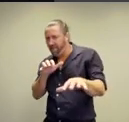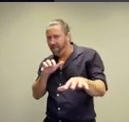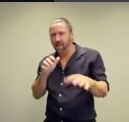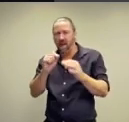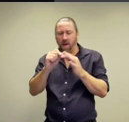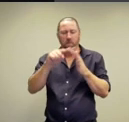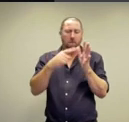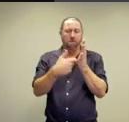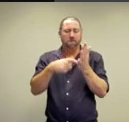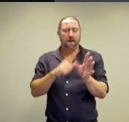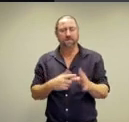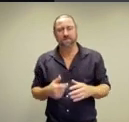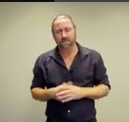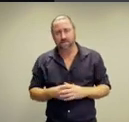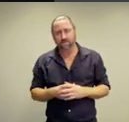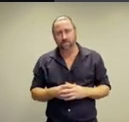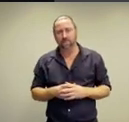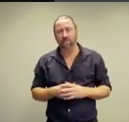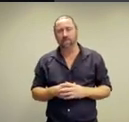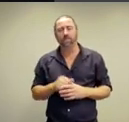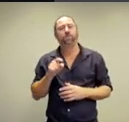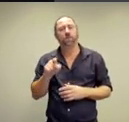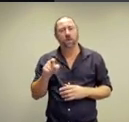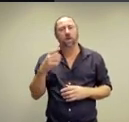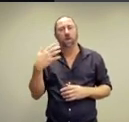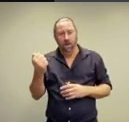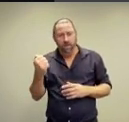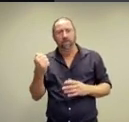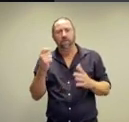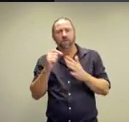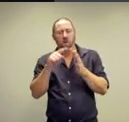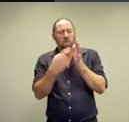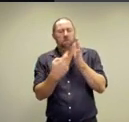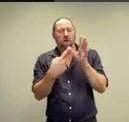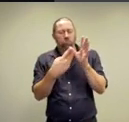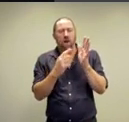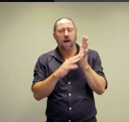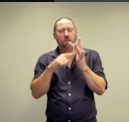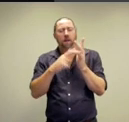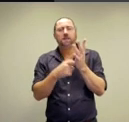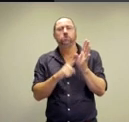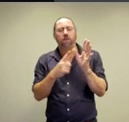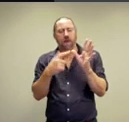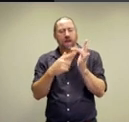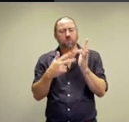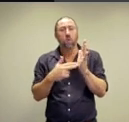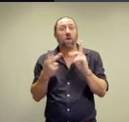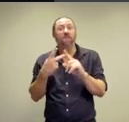as the Black Panther Party. The use of, the use of paramilitary action and